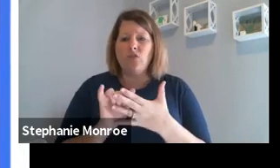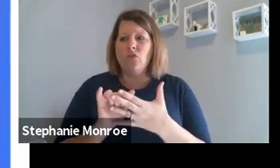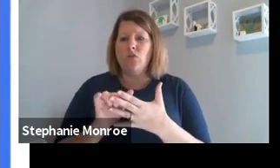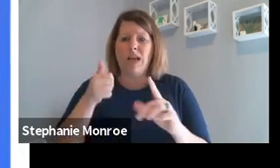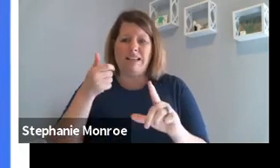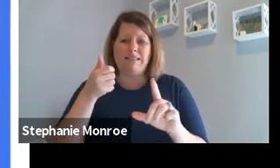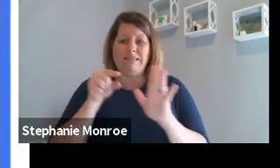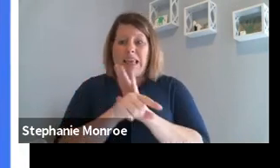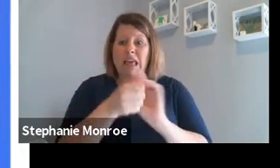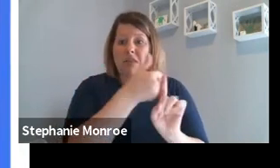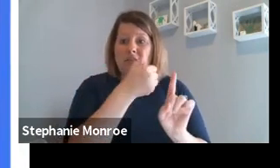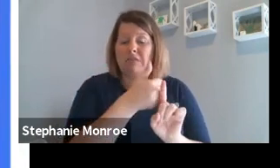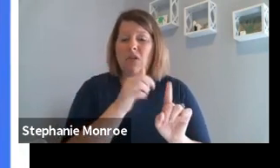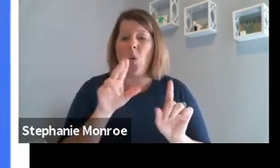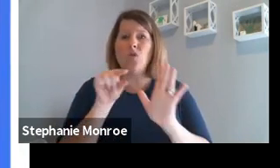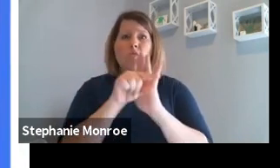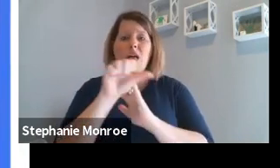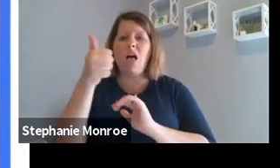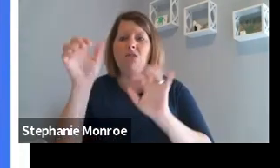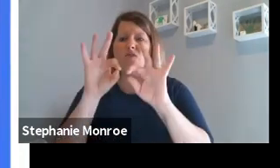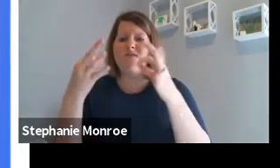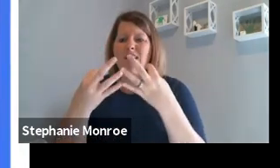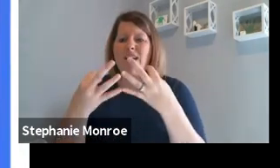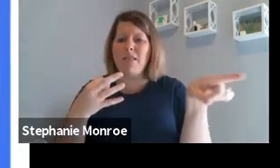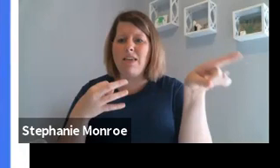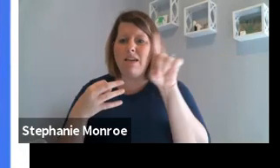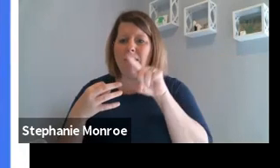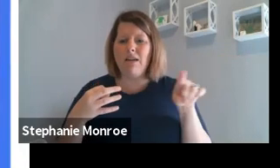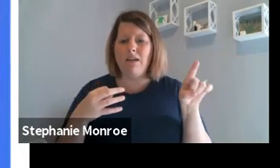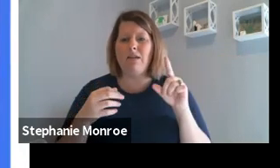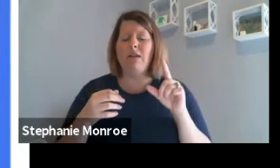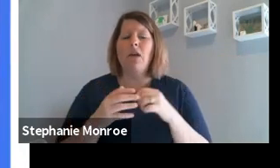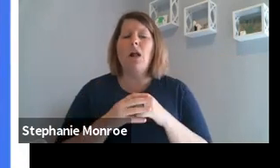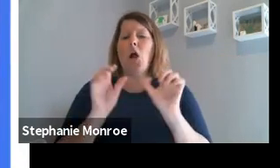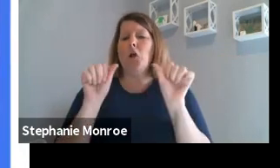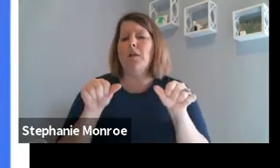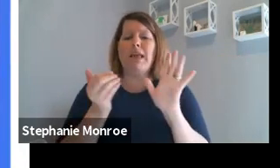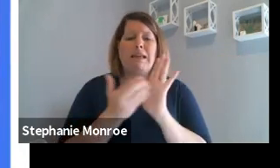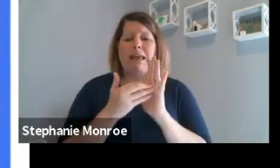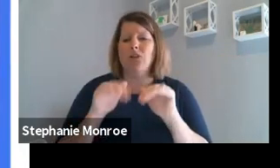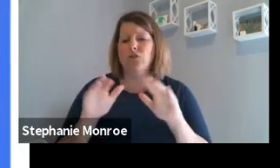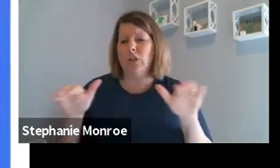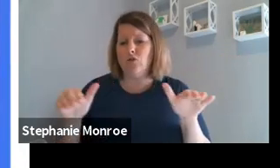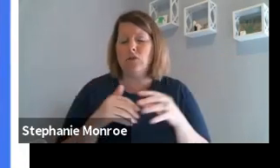or to kill family members of the victim, it could be against the children but at the end of the day,